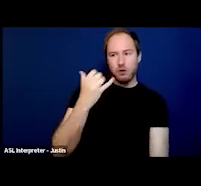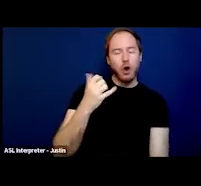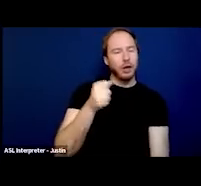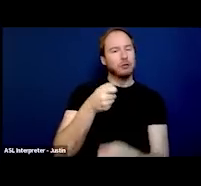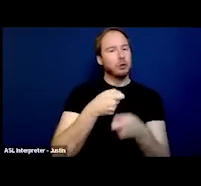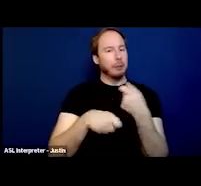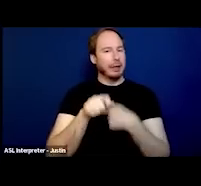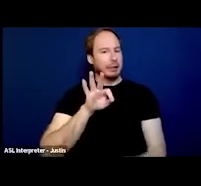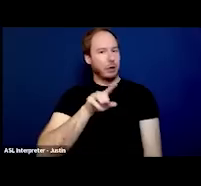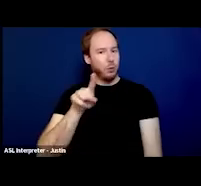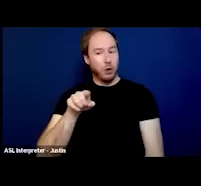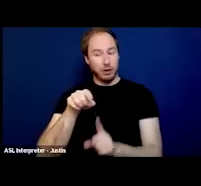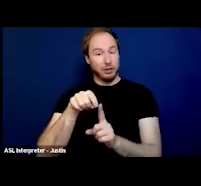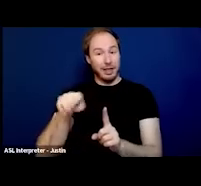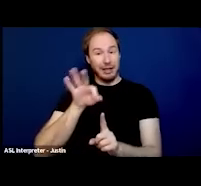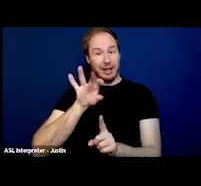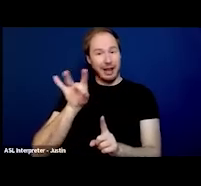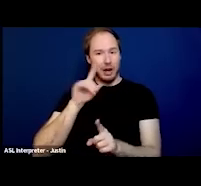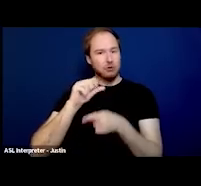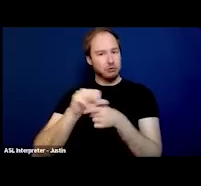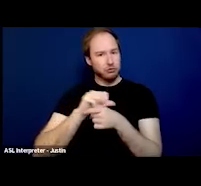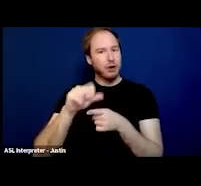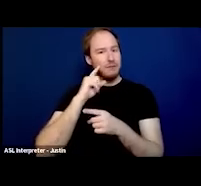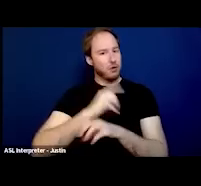people who are trained in crisis response, but are not law enforcement.